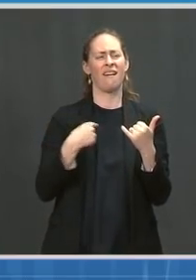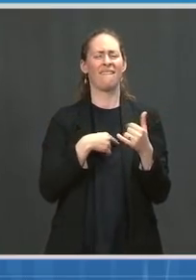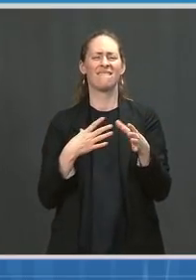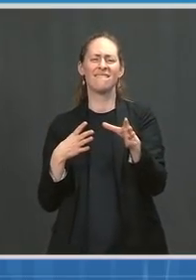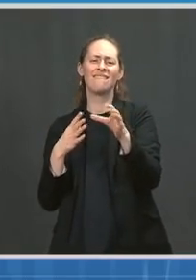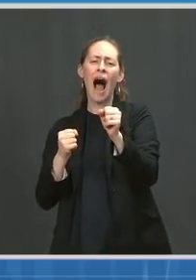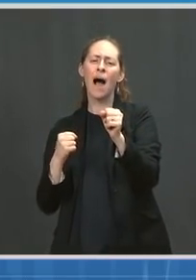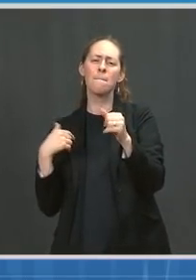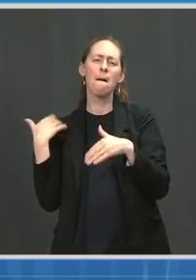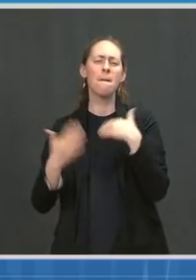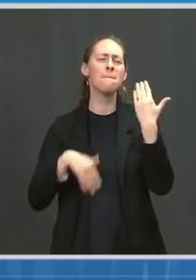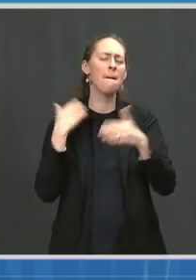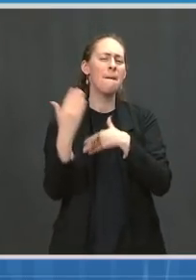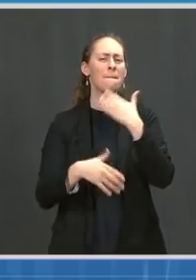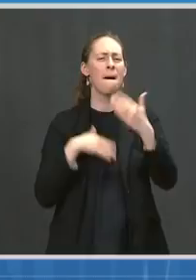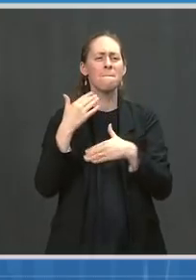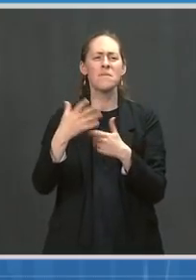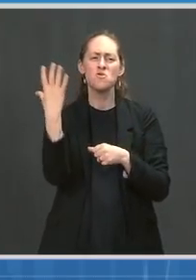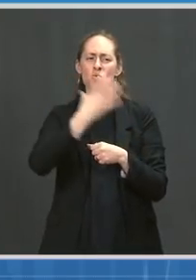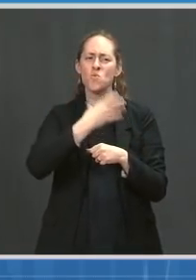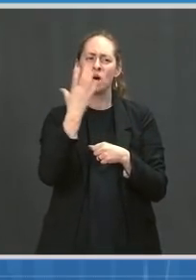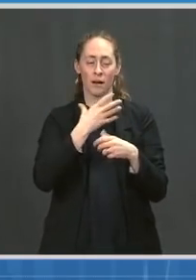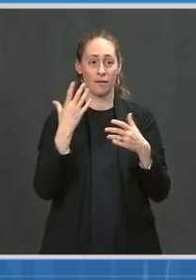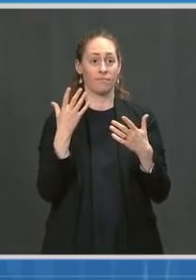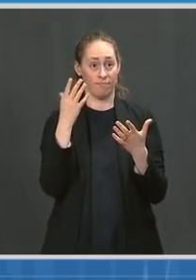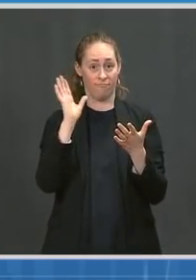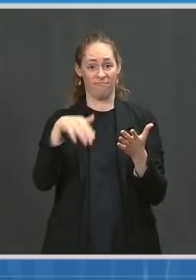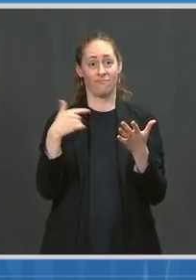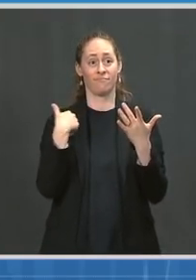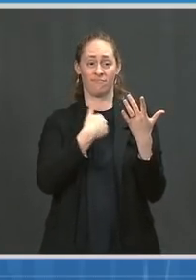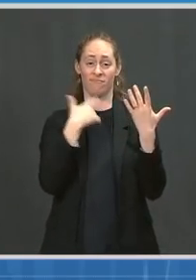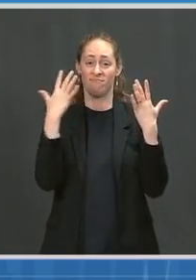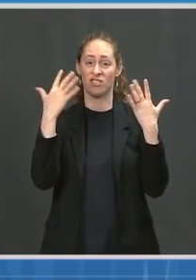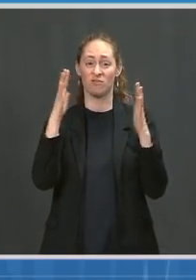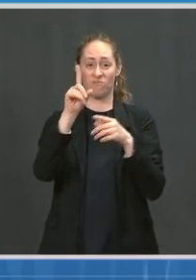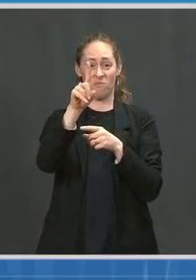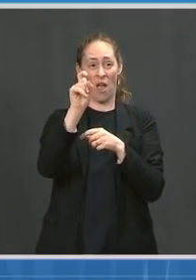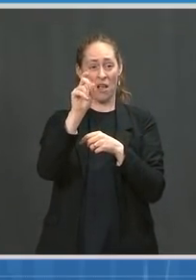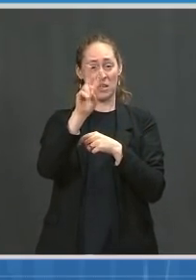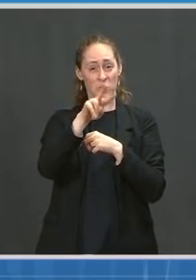In total, more than 122 million Americans have already received at least one shot,